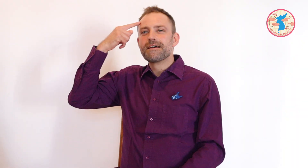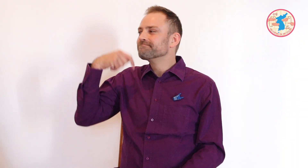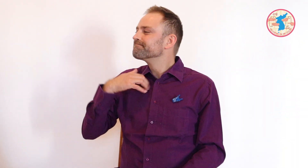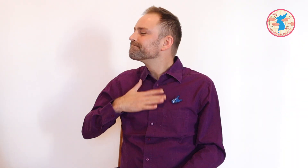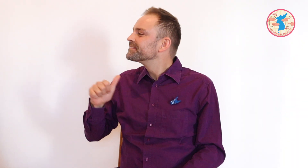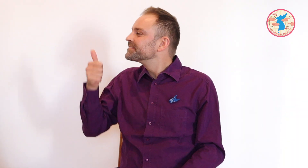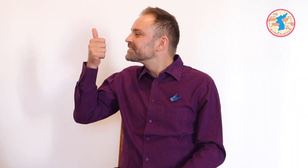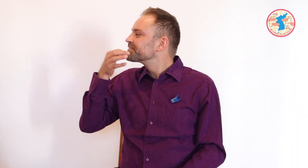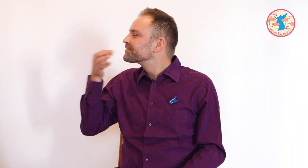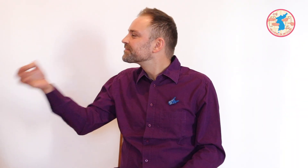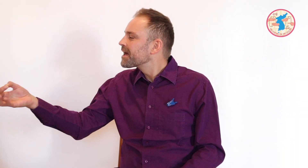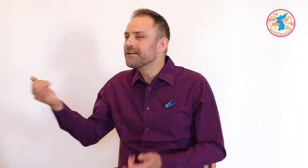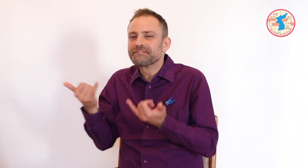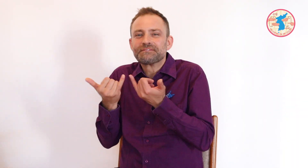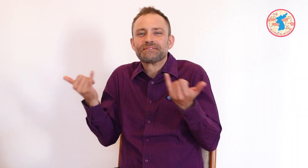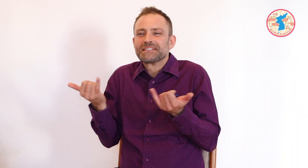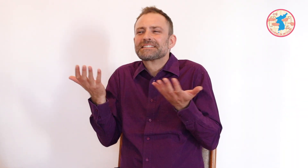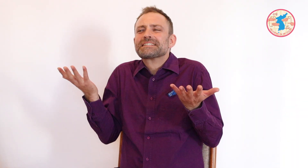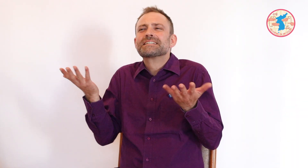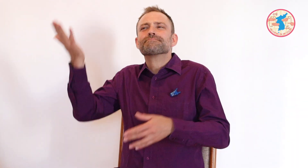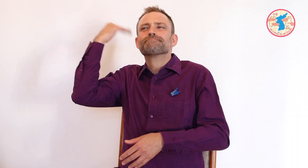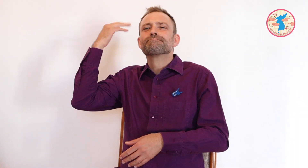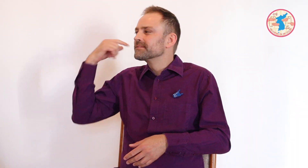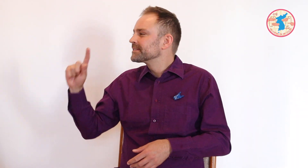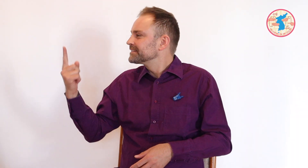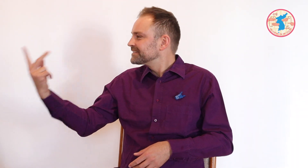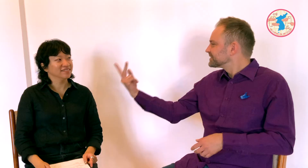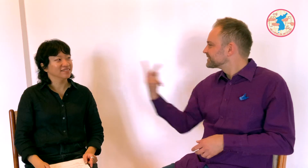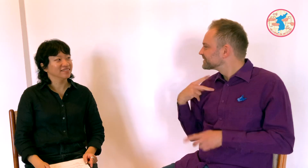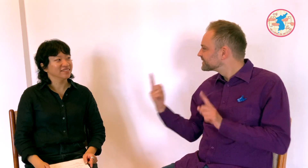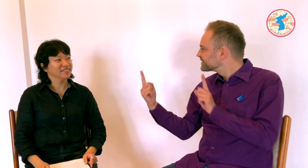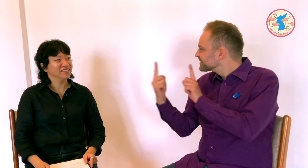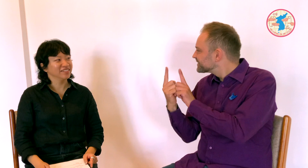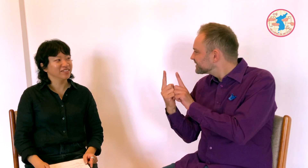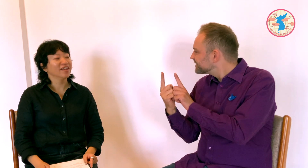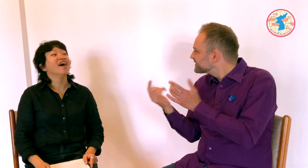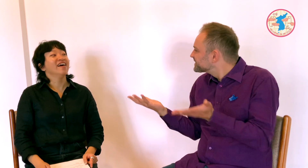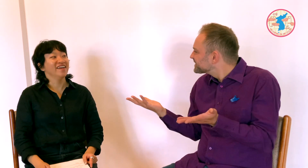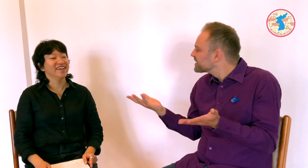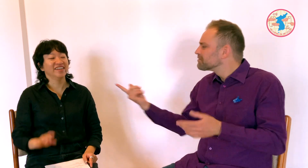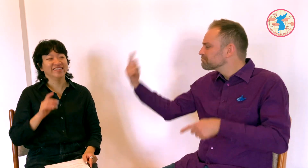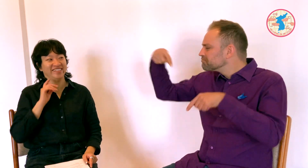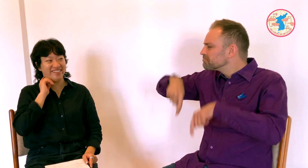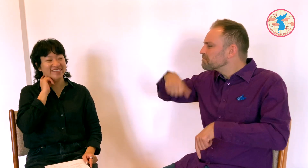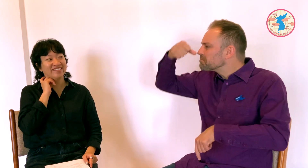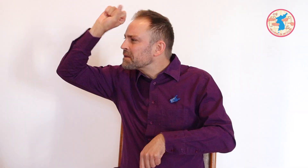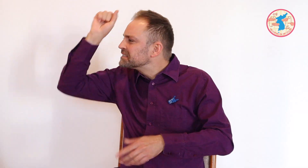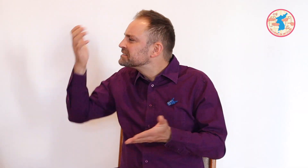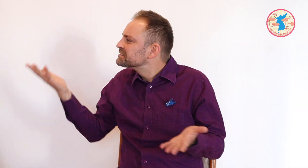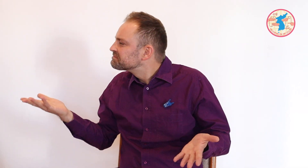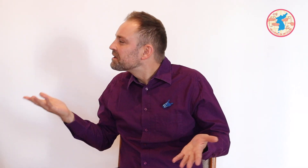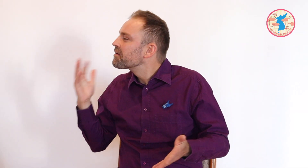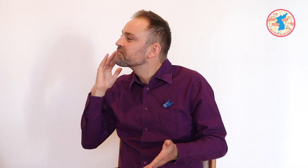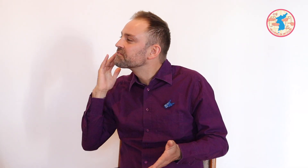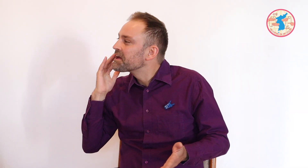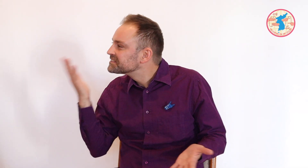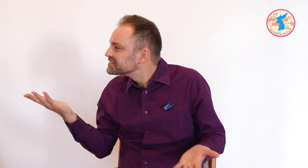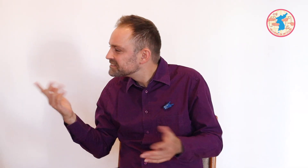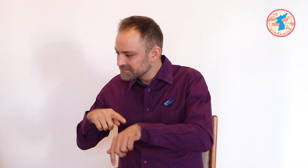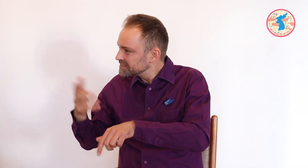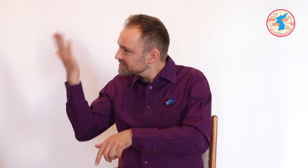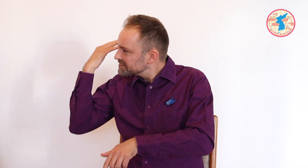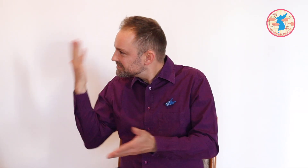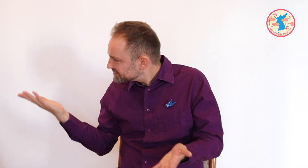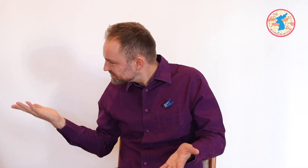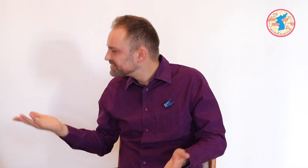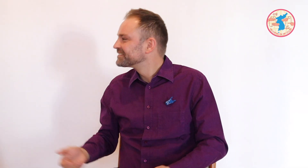Robert: So, my first question is.... How did we first get acquainted and when did you end up moving to Germany (Well, particularly to Berlin?)